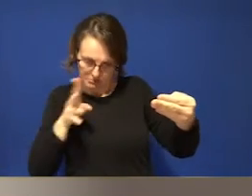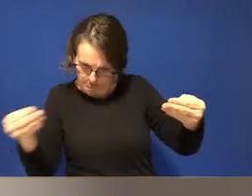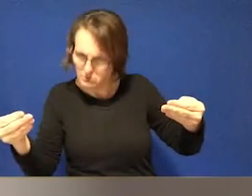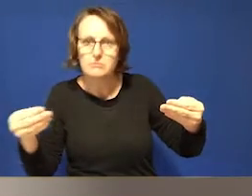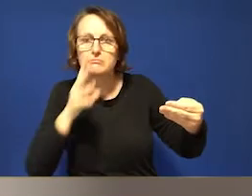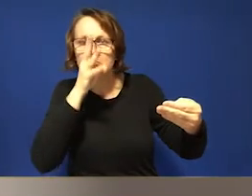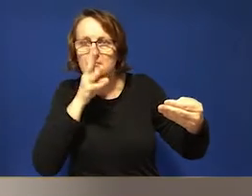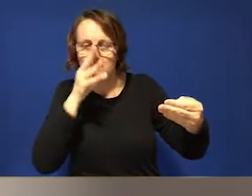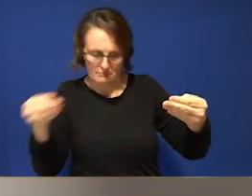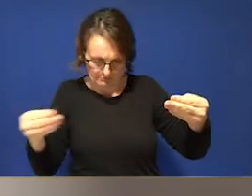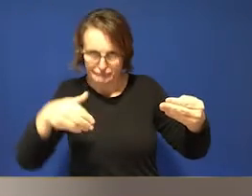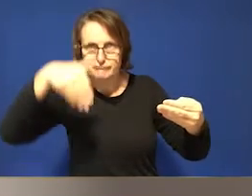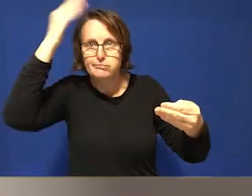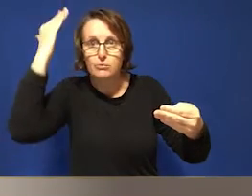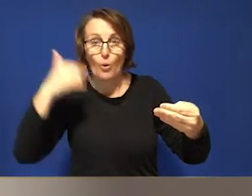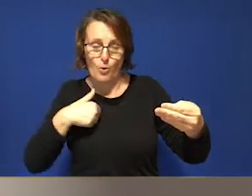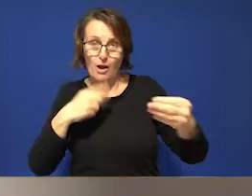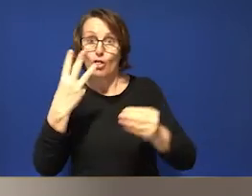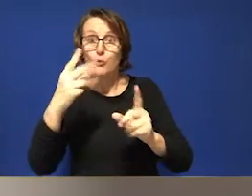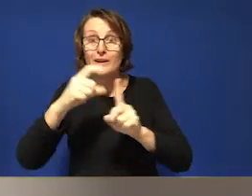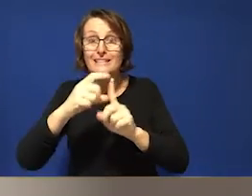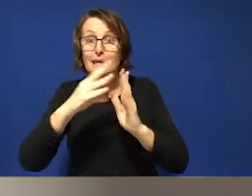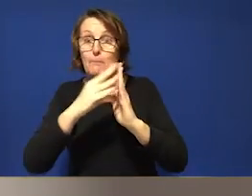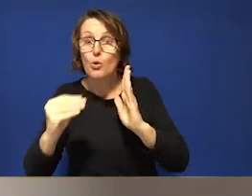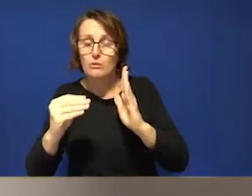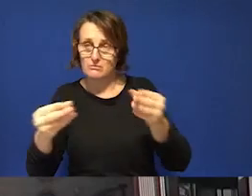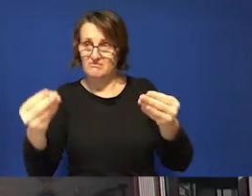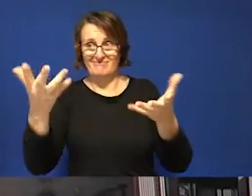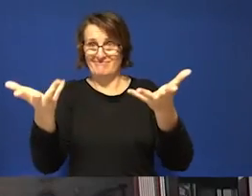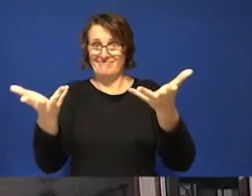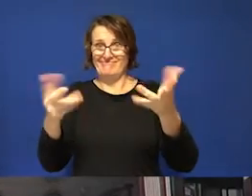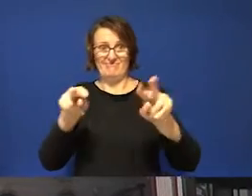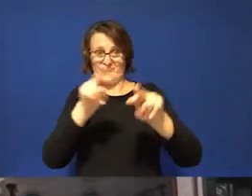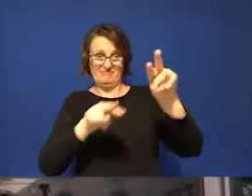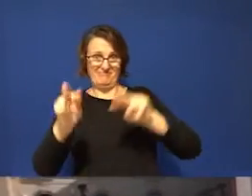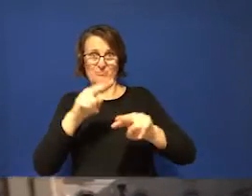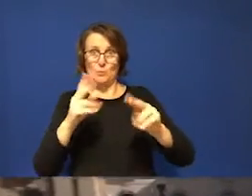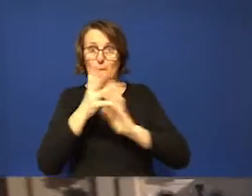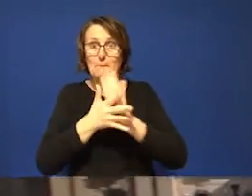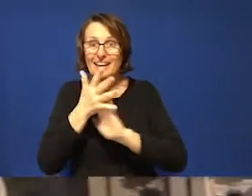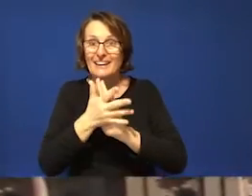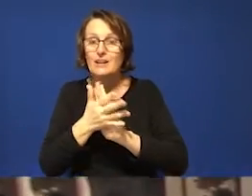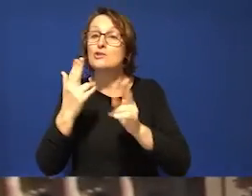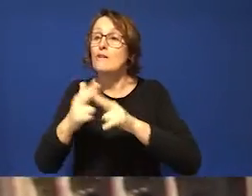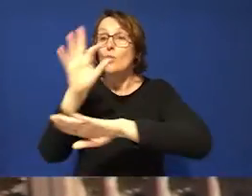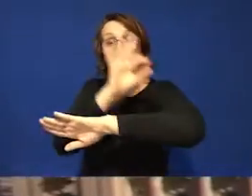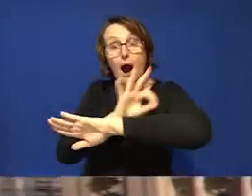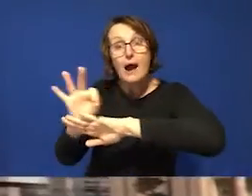can't even understand a three dimensional model. So there's a lot of skill in us as architects I think,